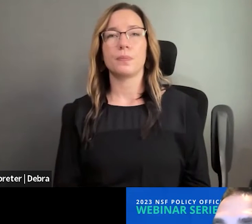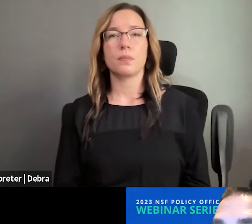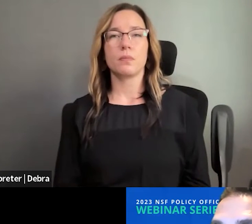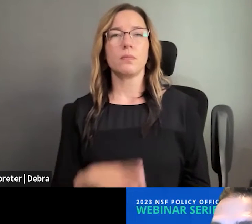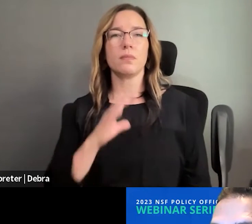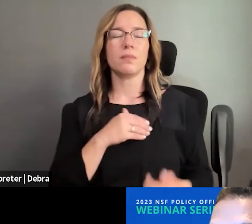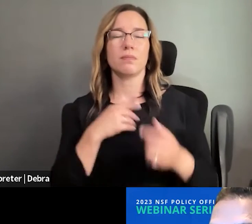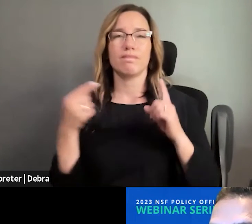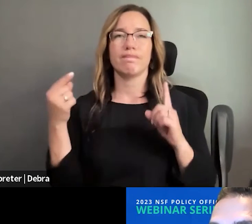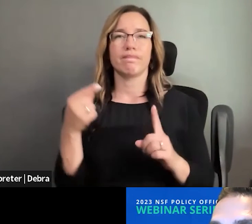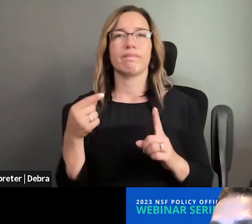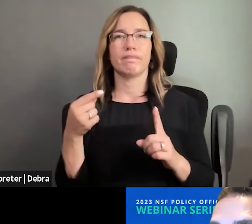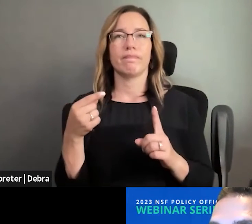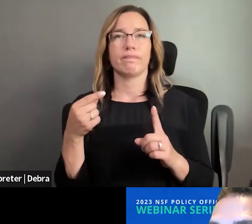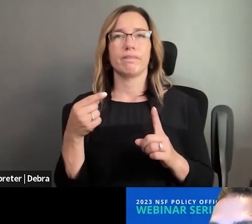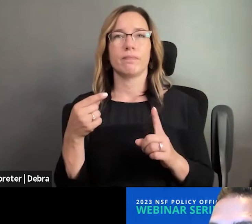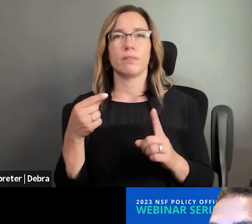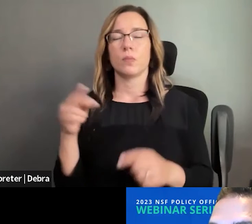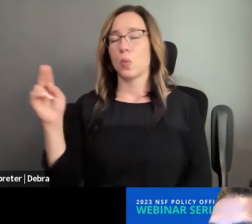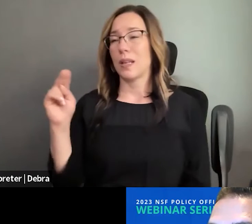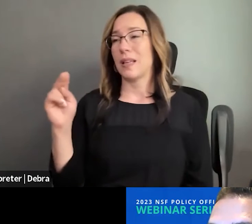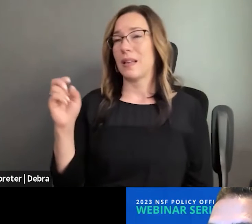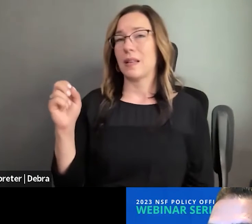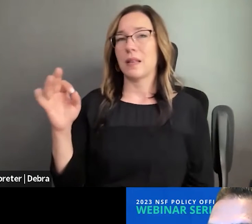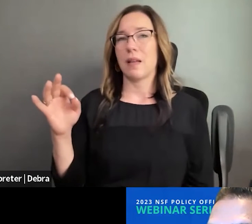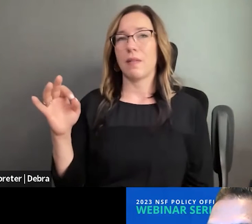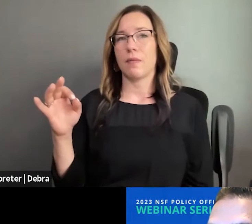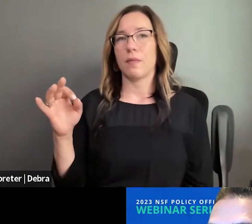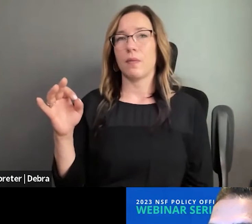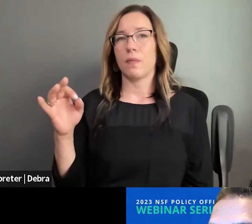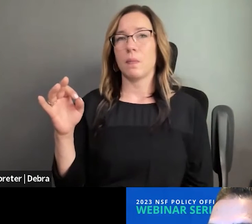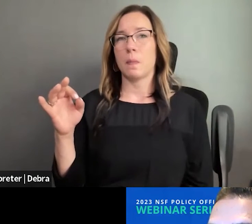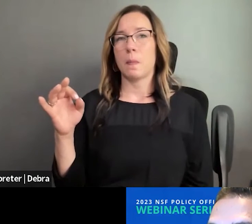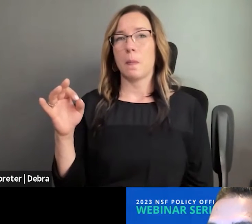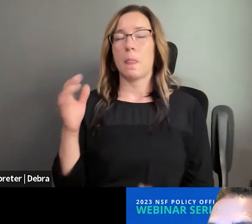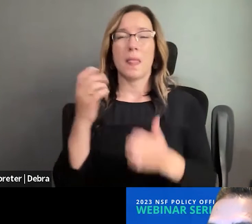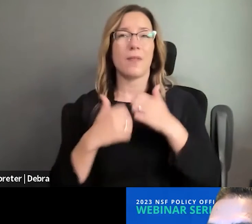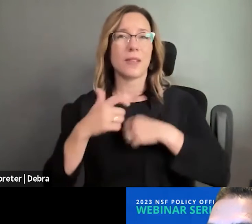when NSF and the time this issue comes up frankly,